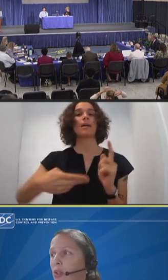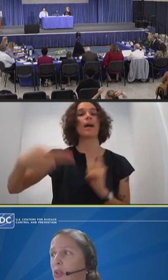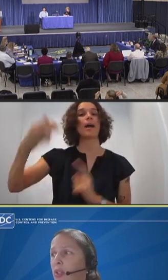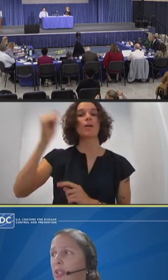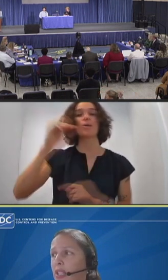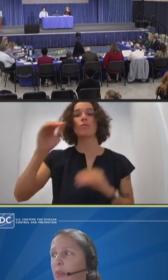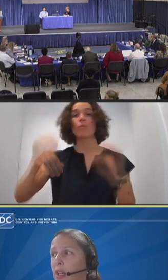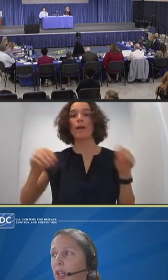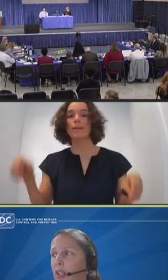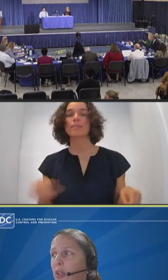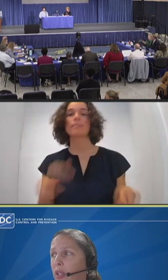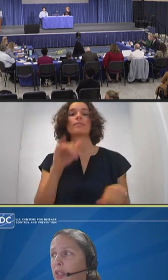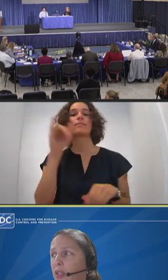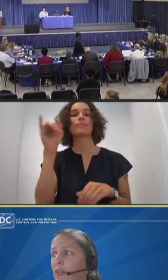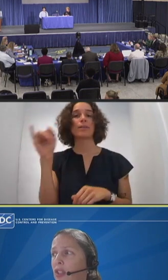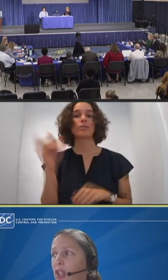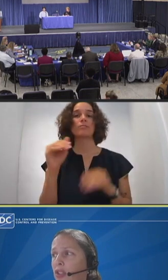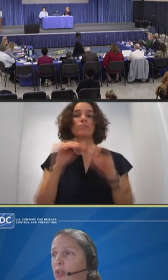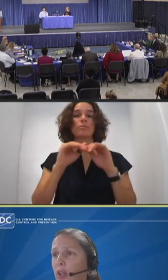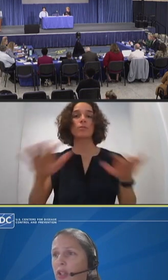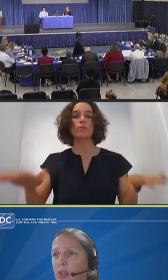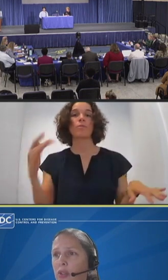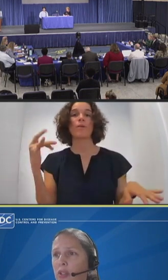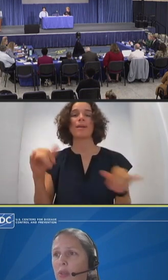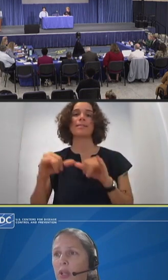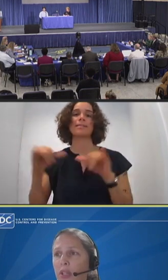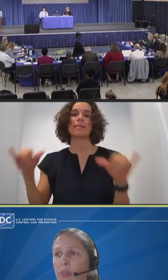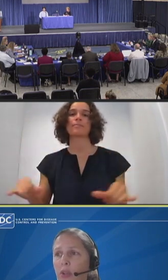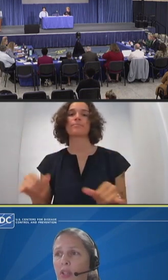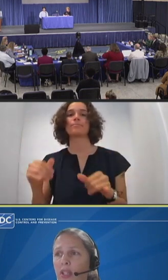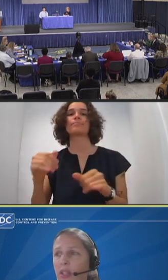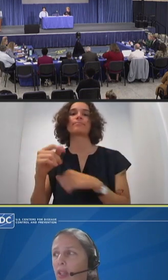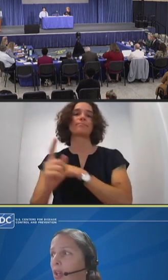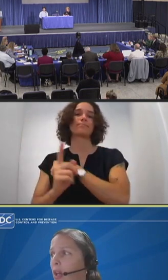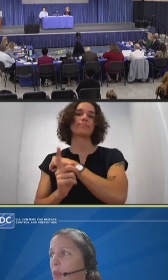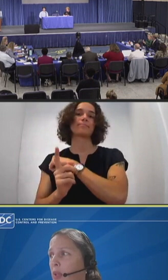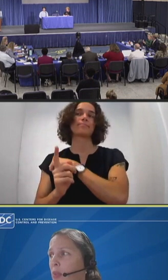to syndemic consequences of injection drug use among people with a -- among people with